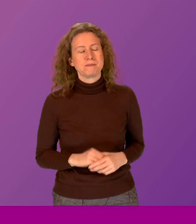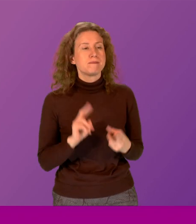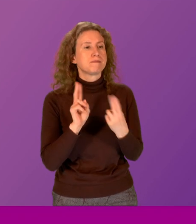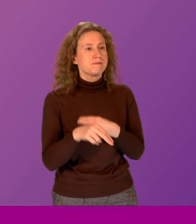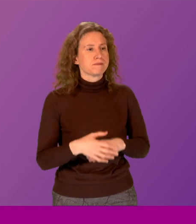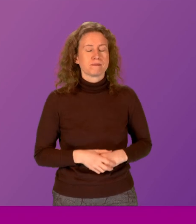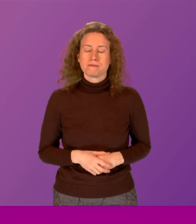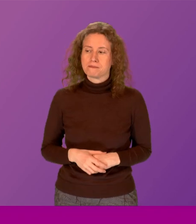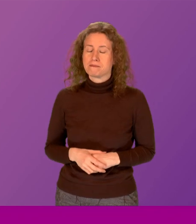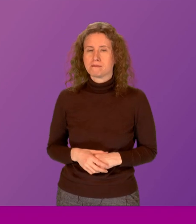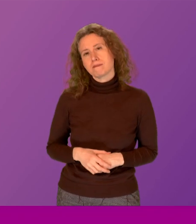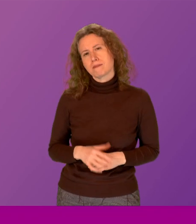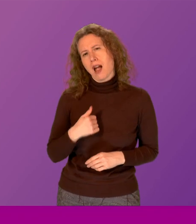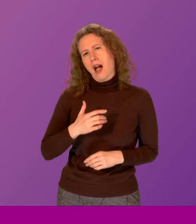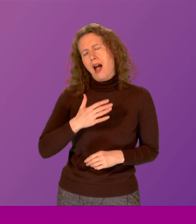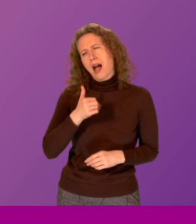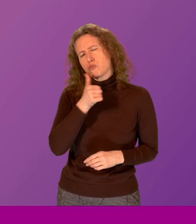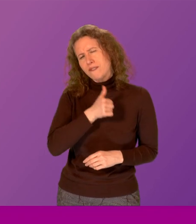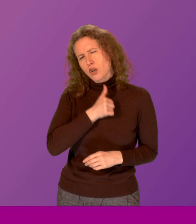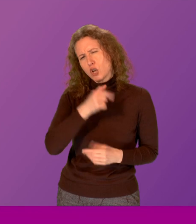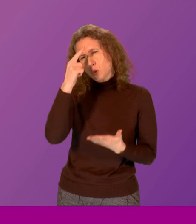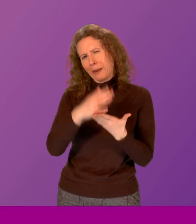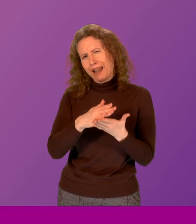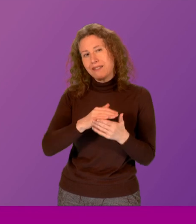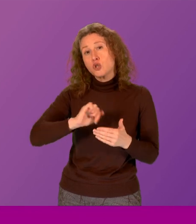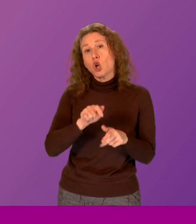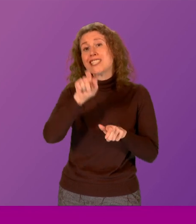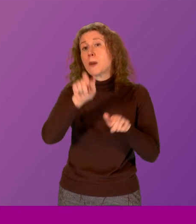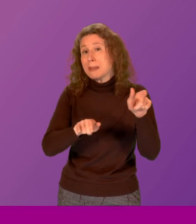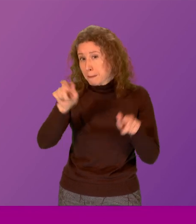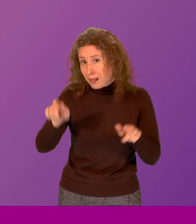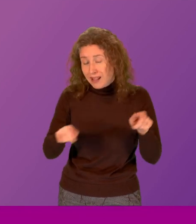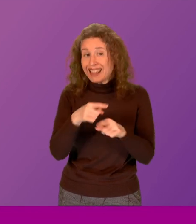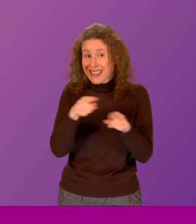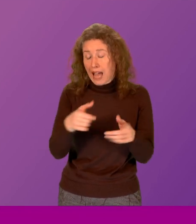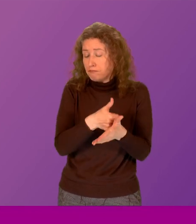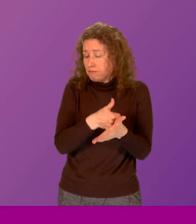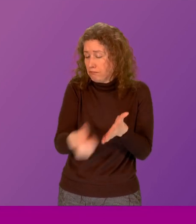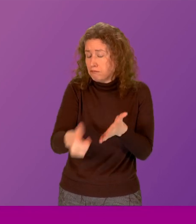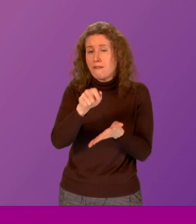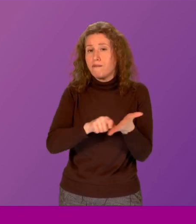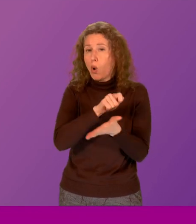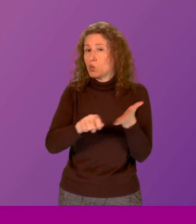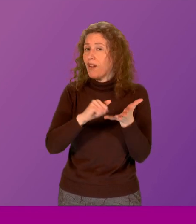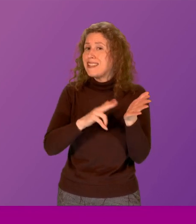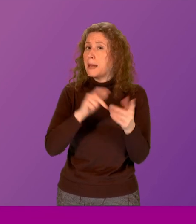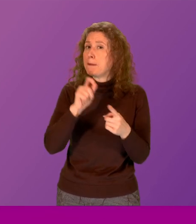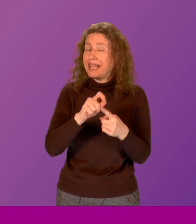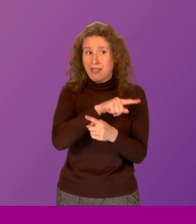I tend to believe in the verdict of the Scottish people, who, time and again, have trusted the Scottish National Party to be the Government of Scotland and have